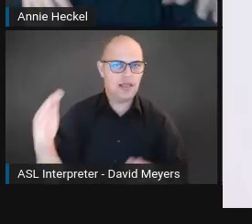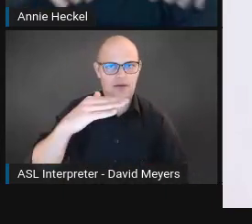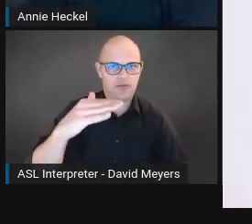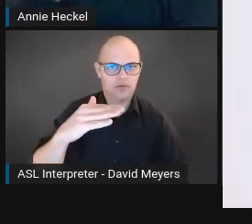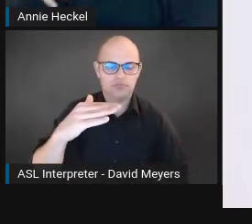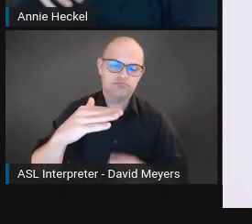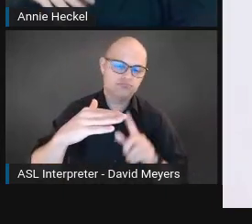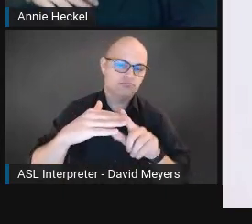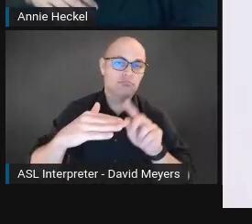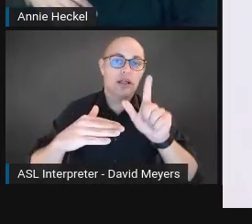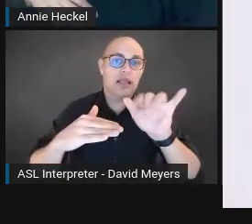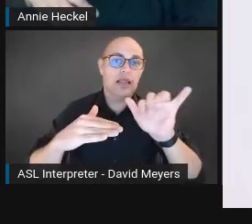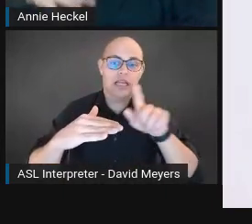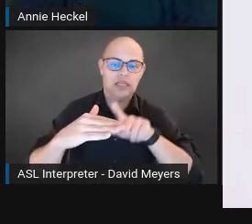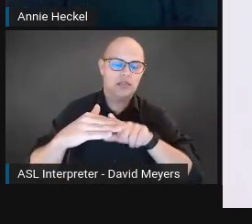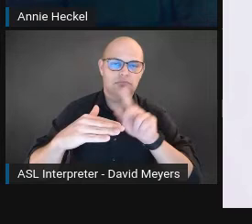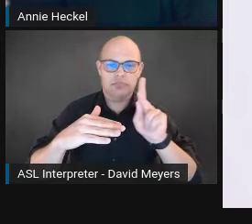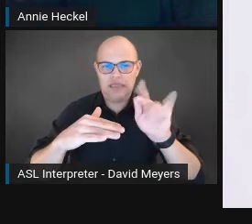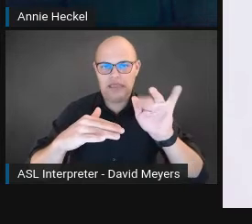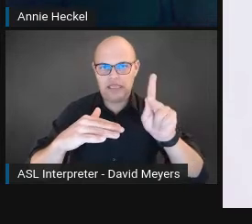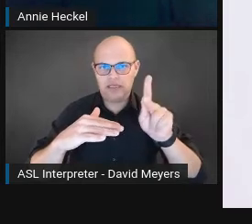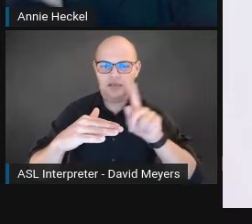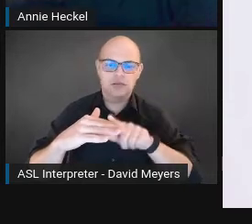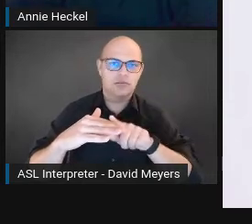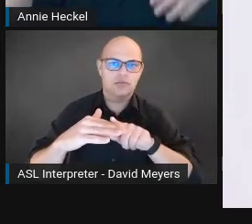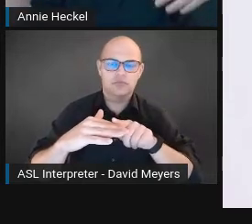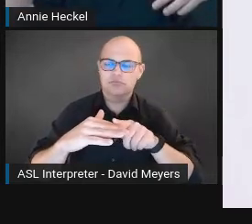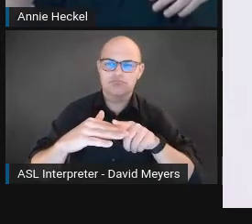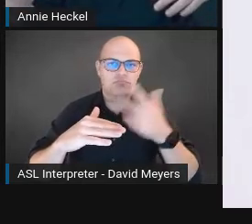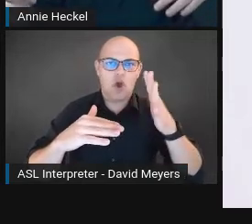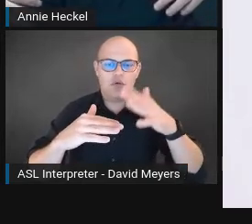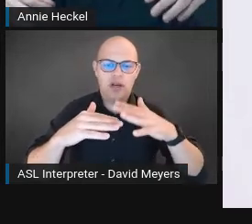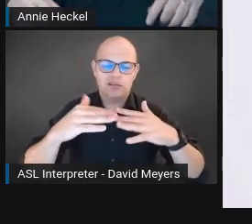you had a link that was actually around some actual text